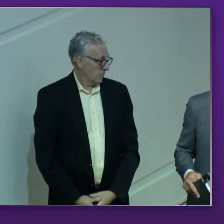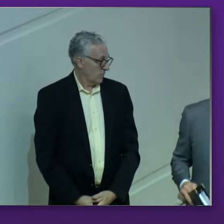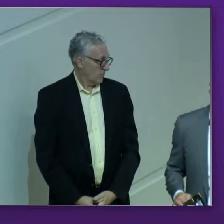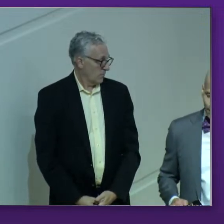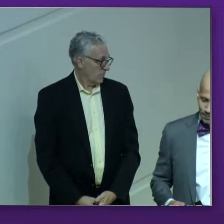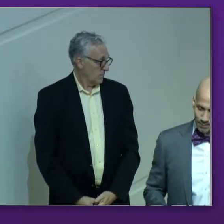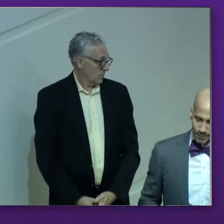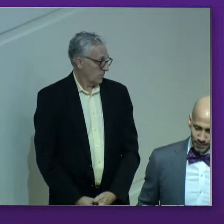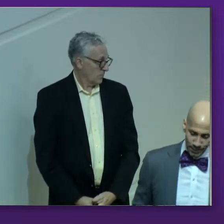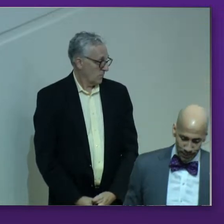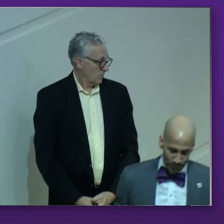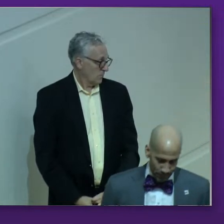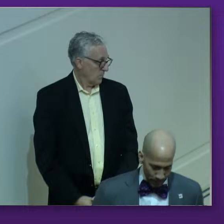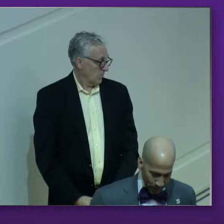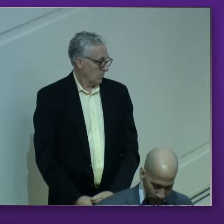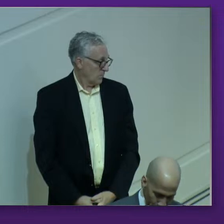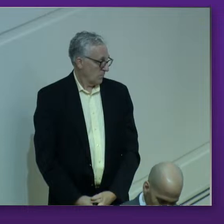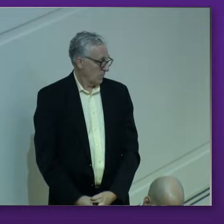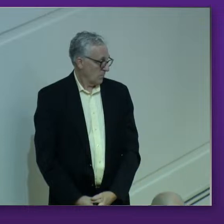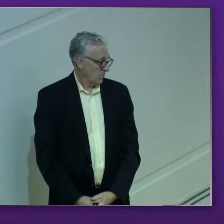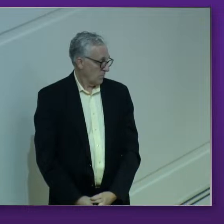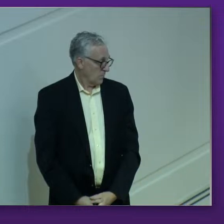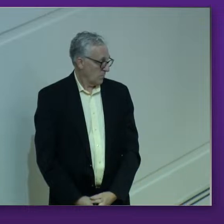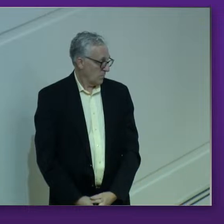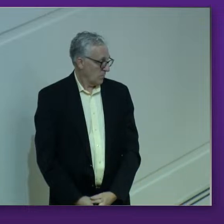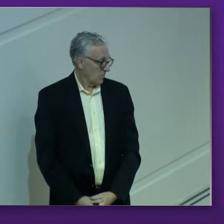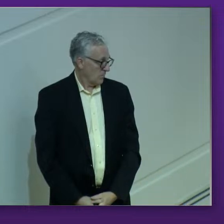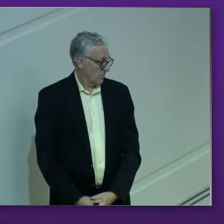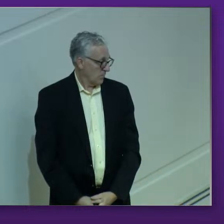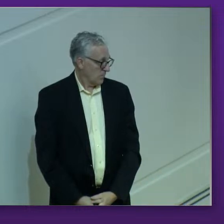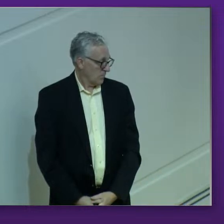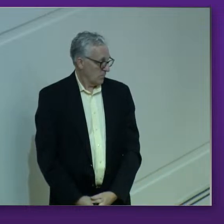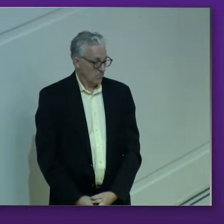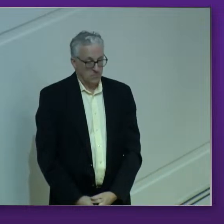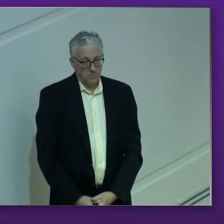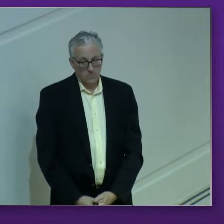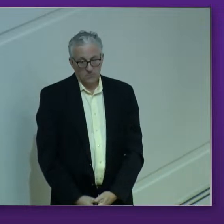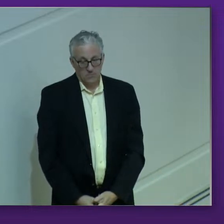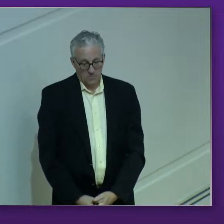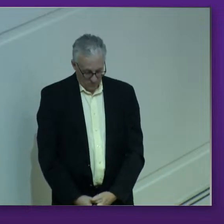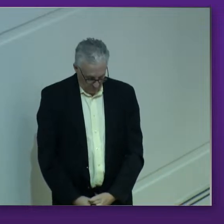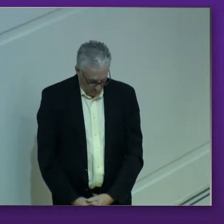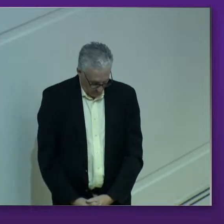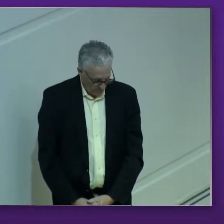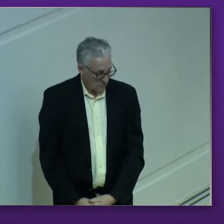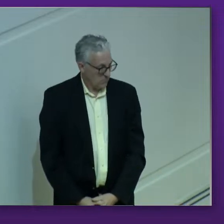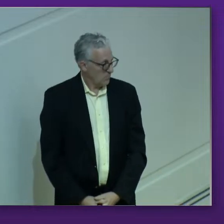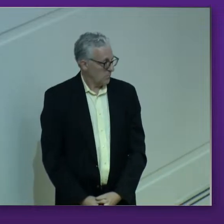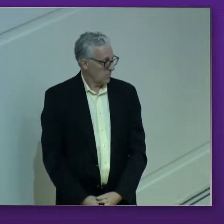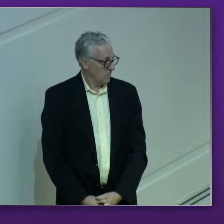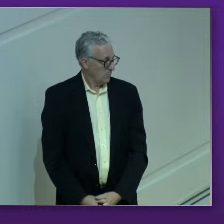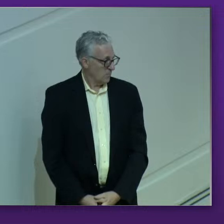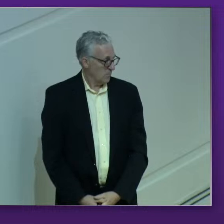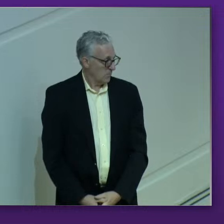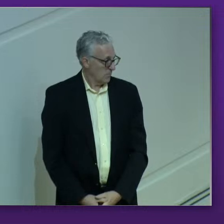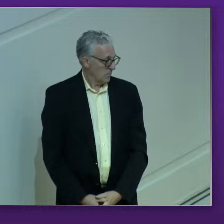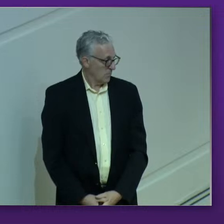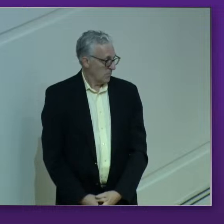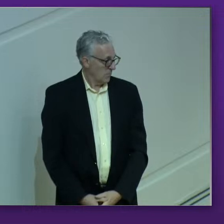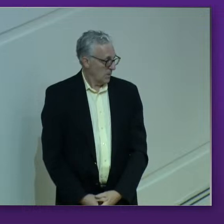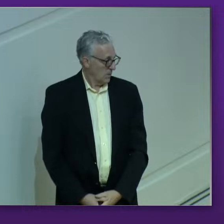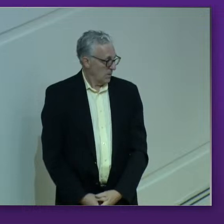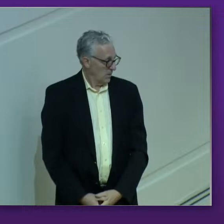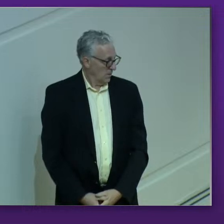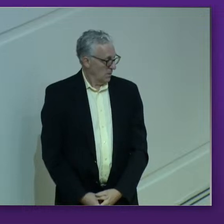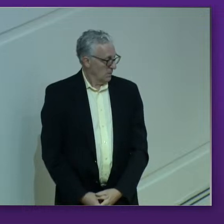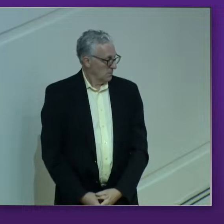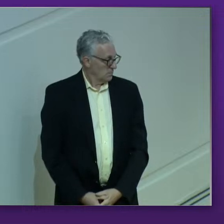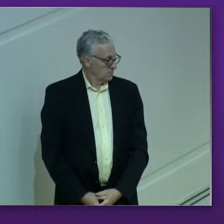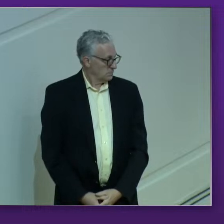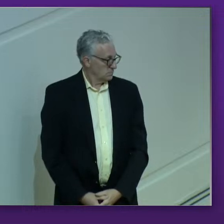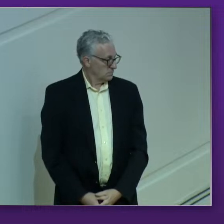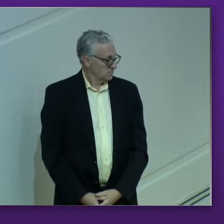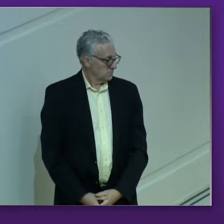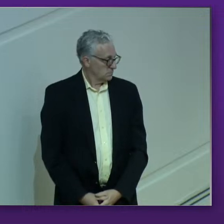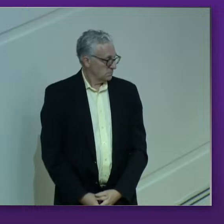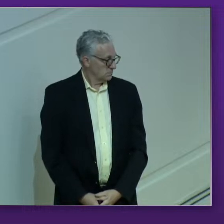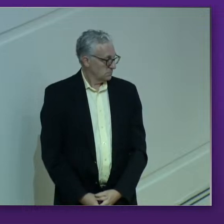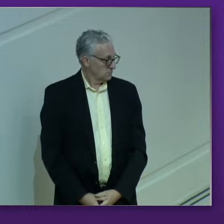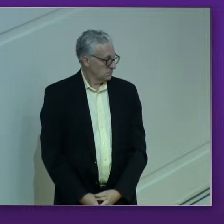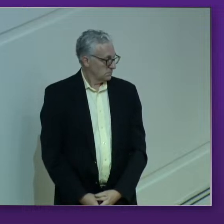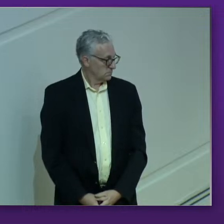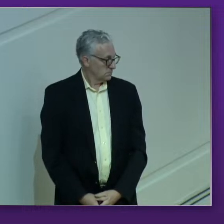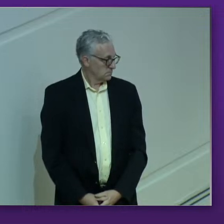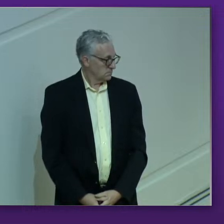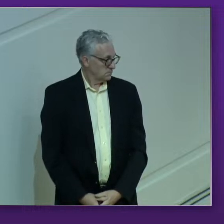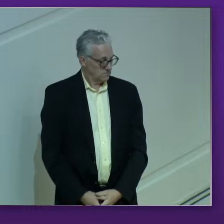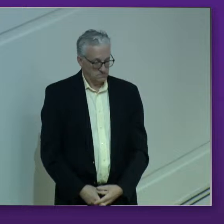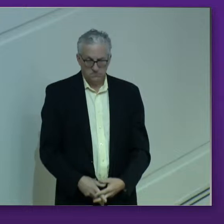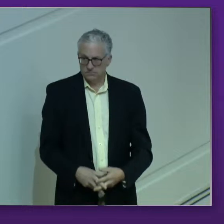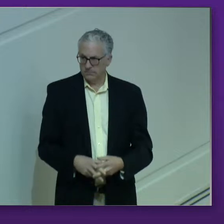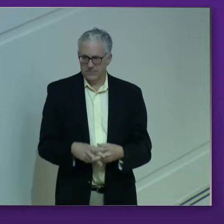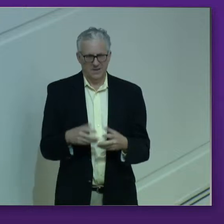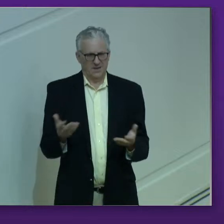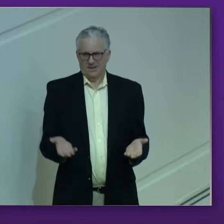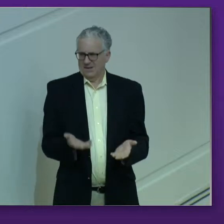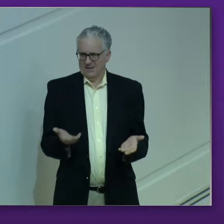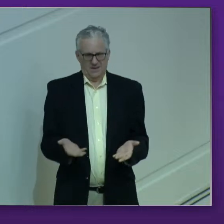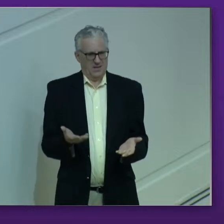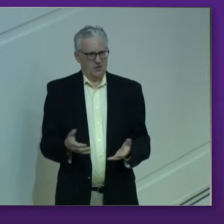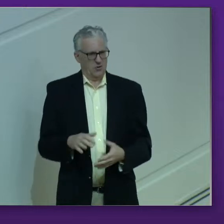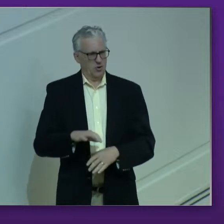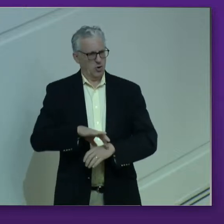MELANIE.